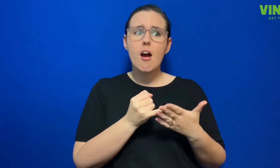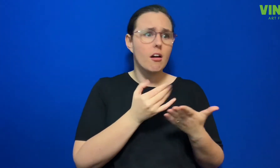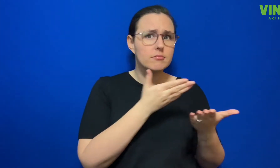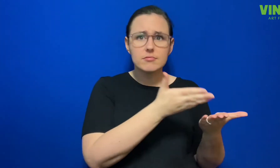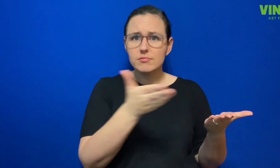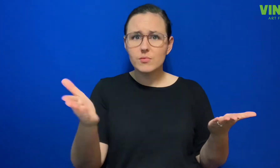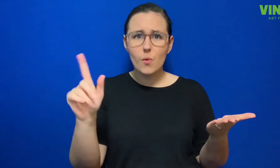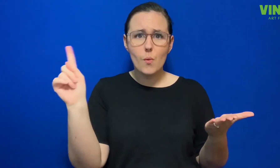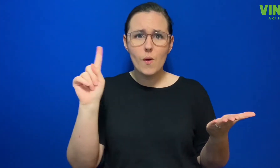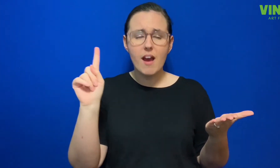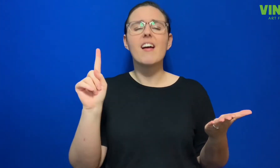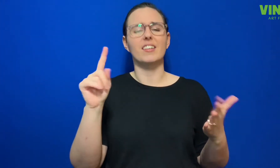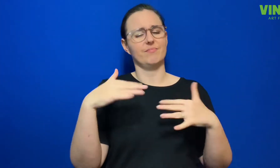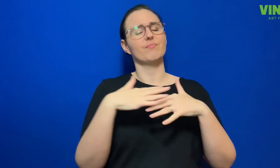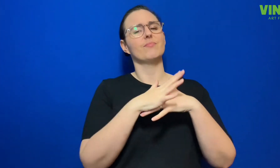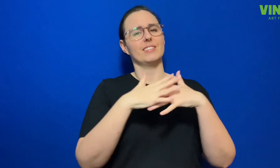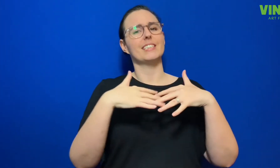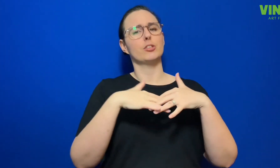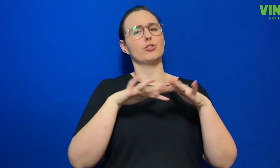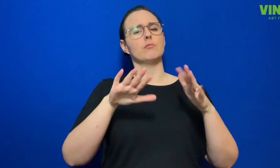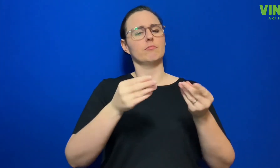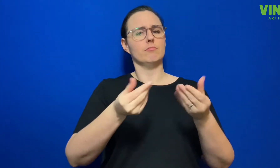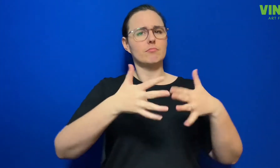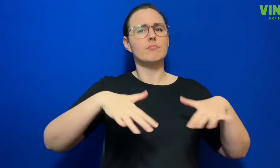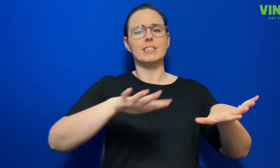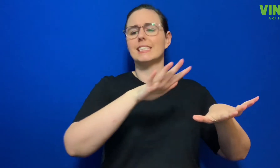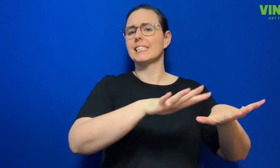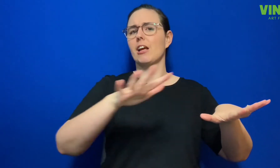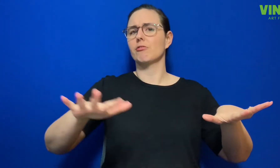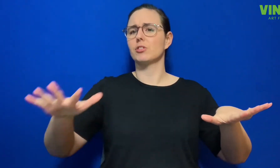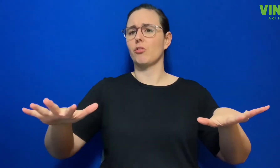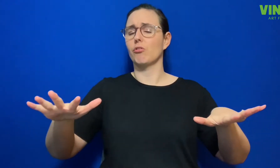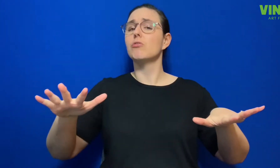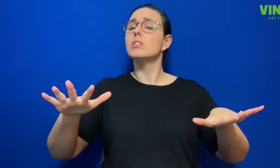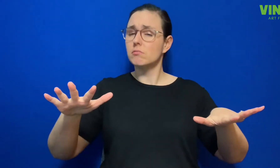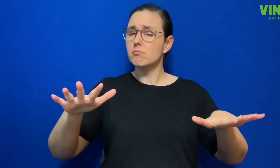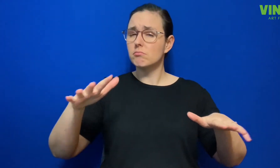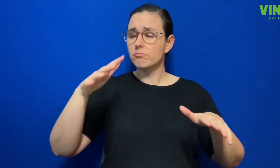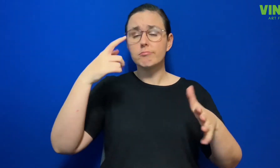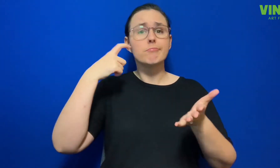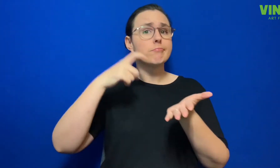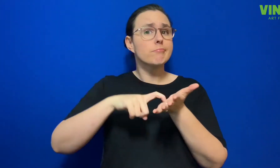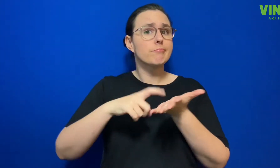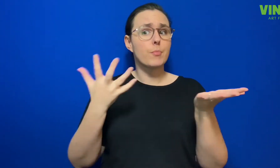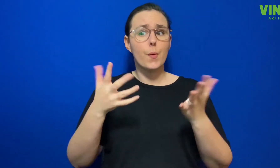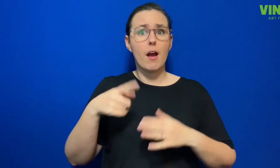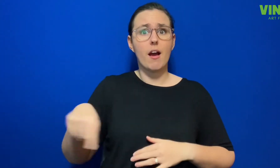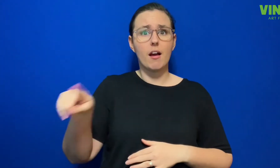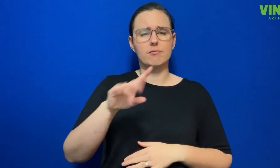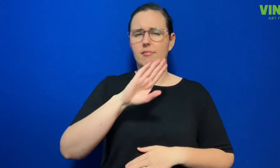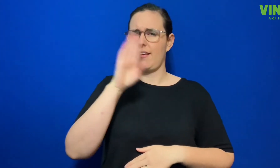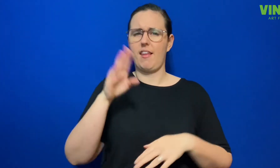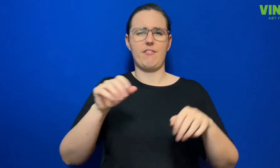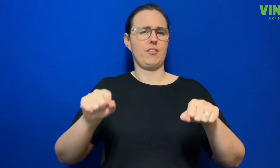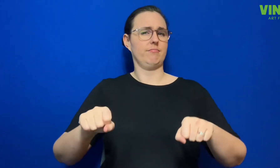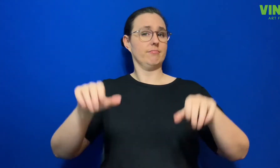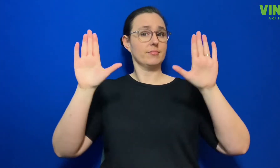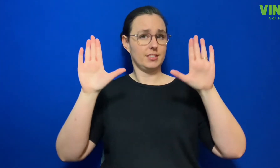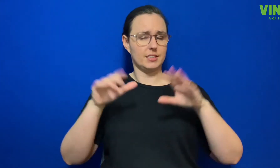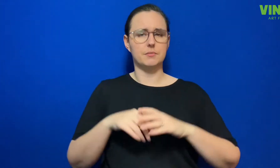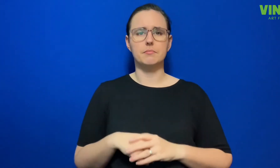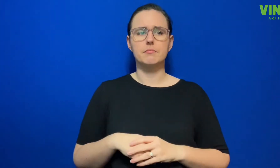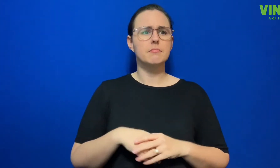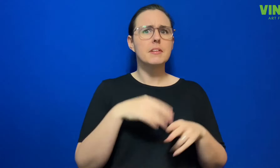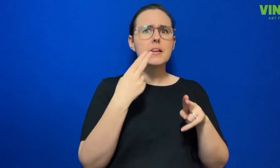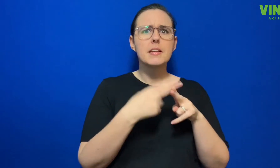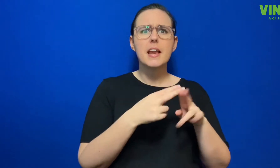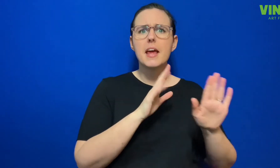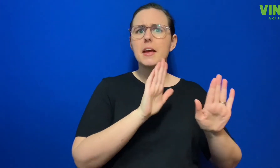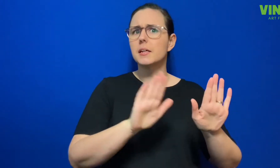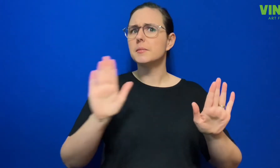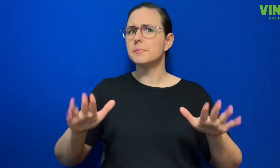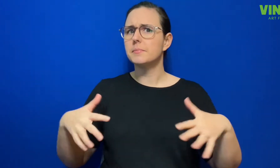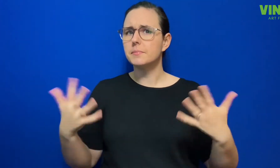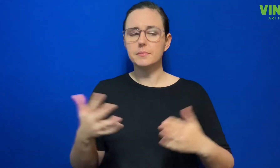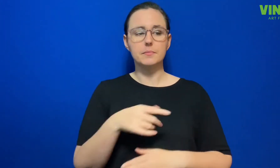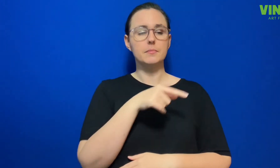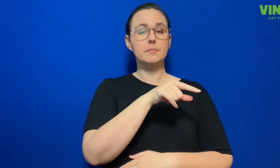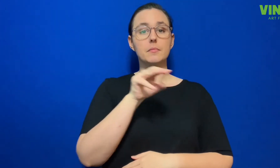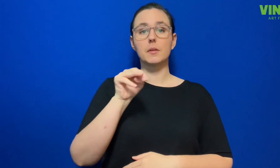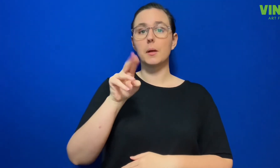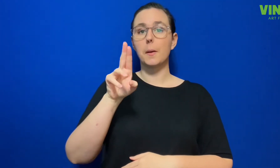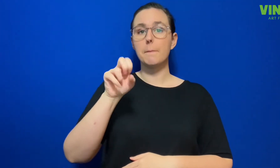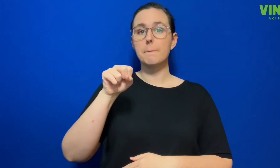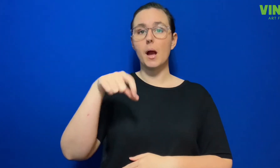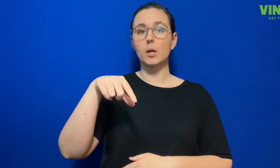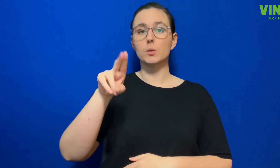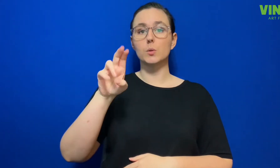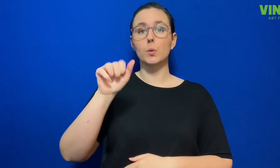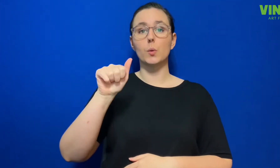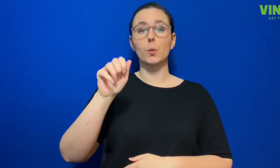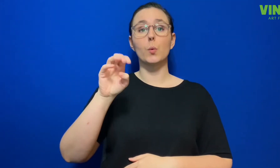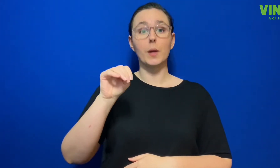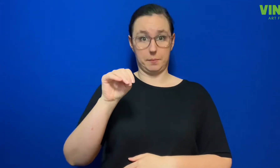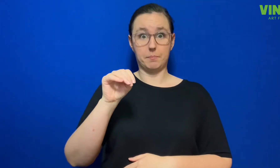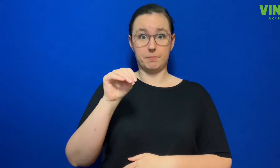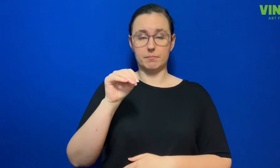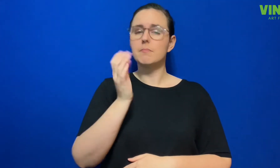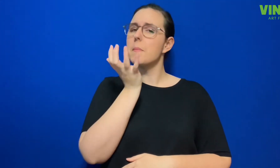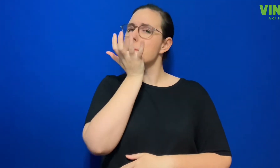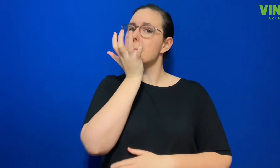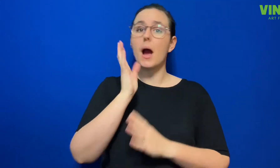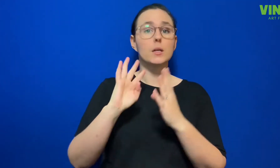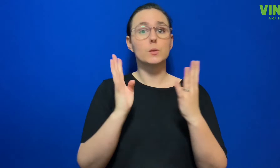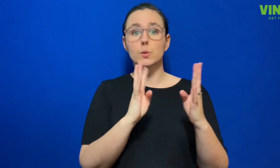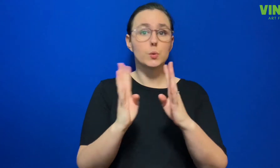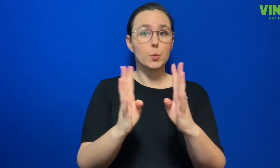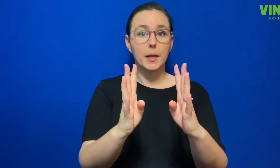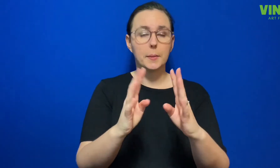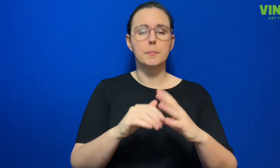across parks on the unceded territories of xwməθkwəy̓ əm (Musqueam),